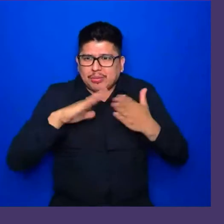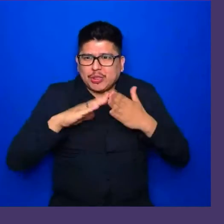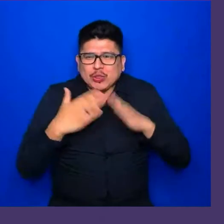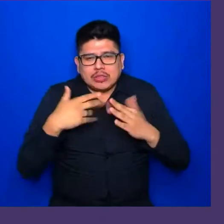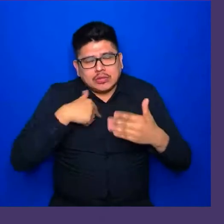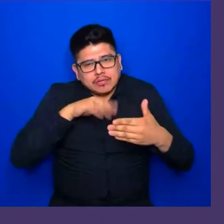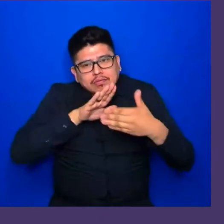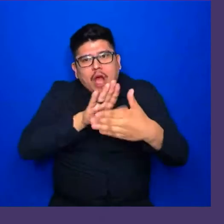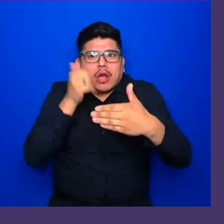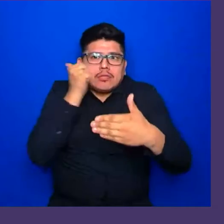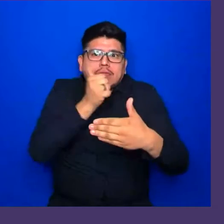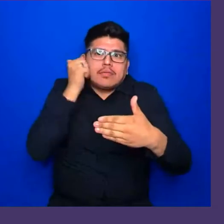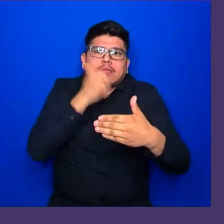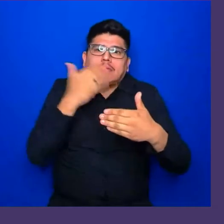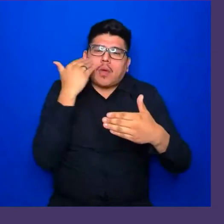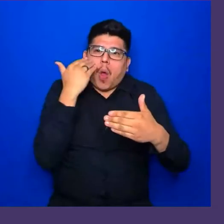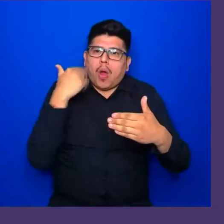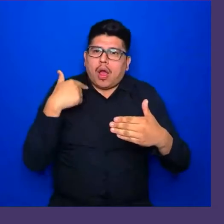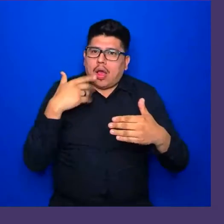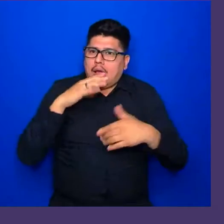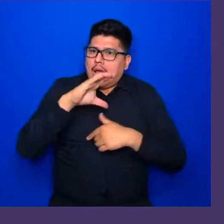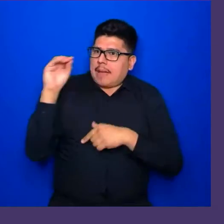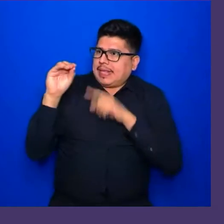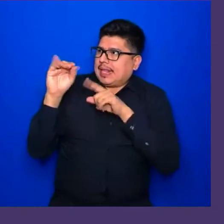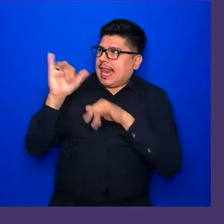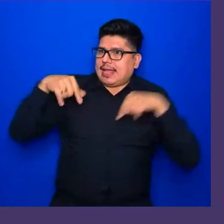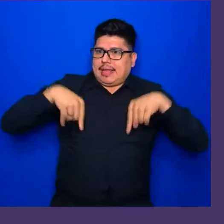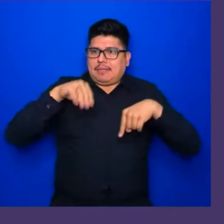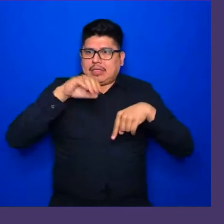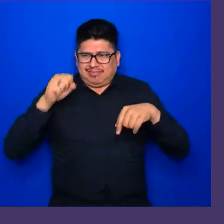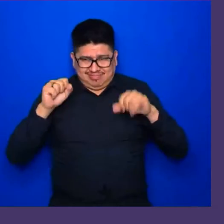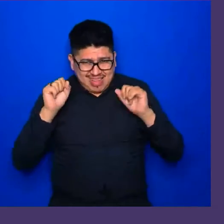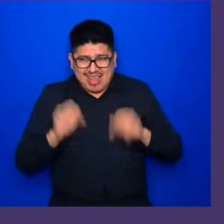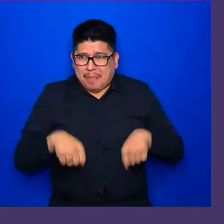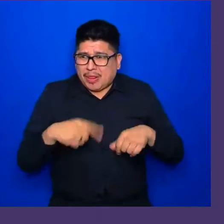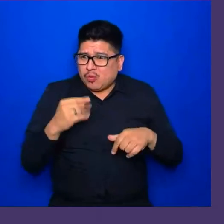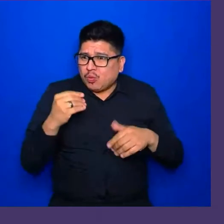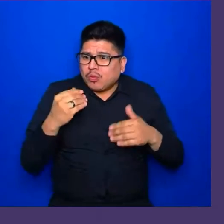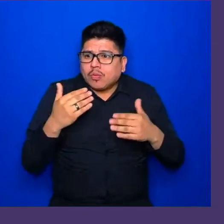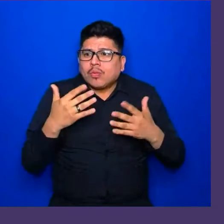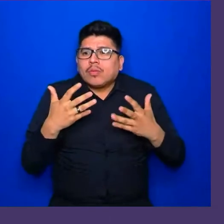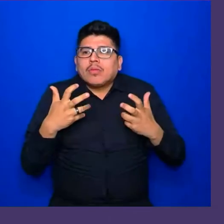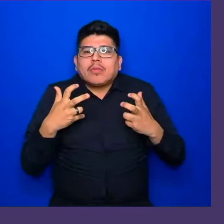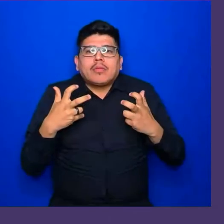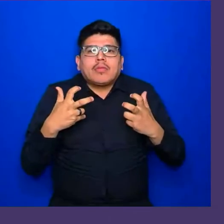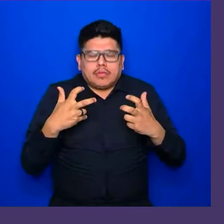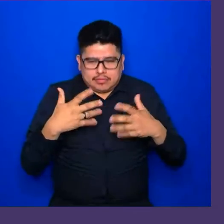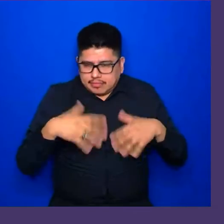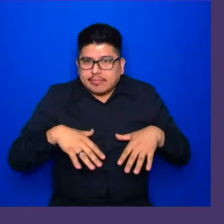Microsoft being able to really take a leadership role in terms of breaking down